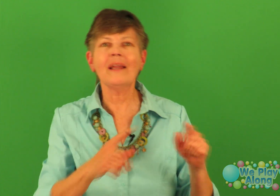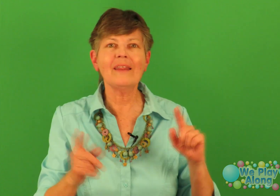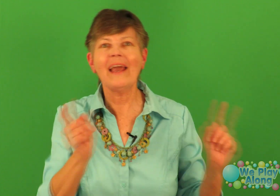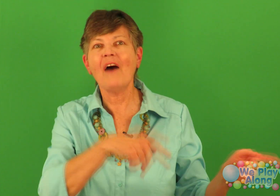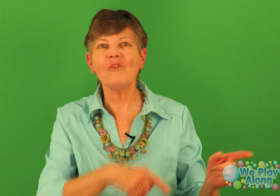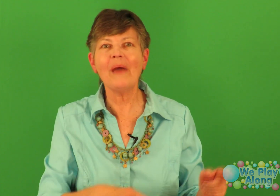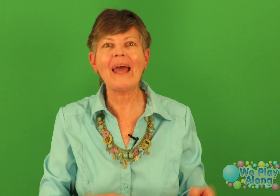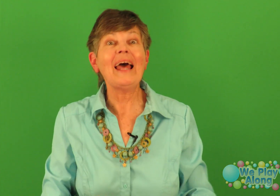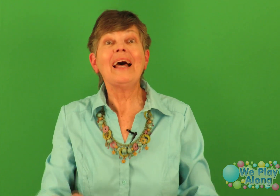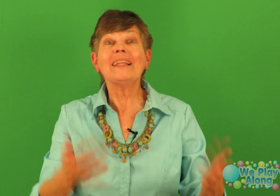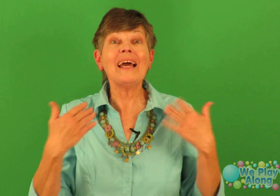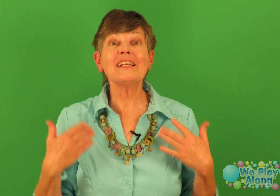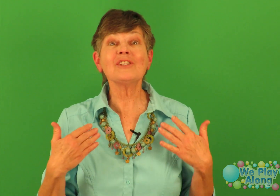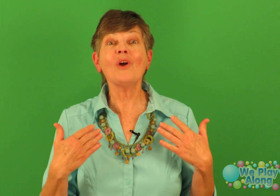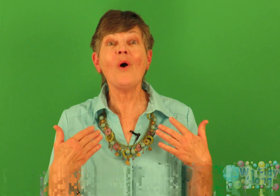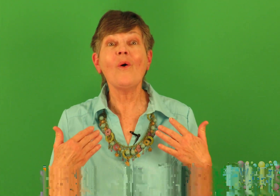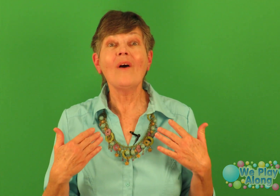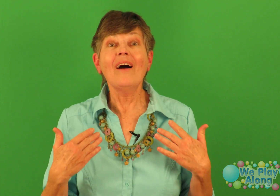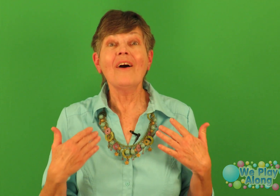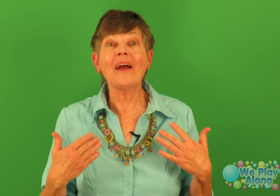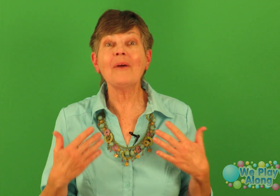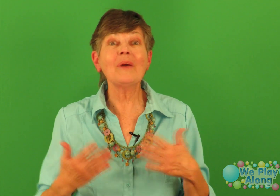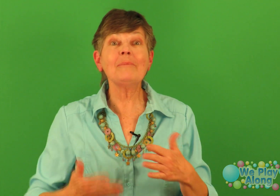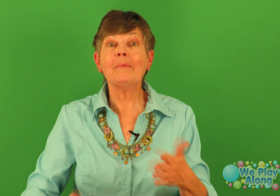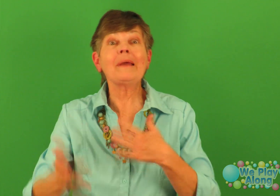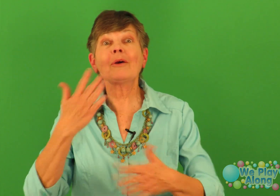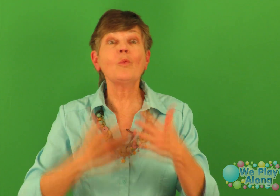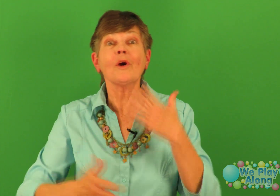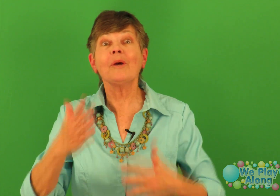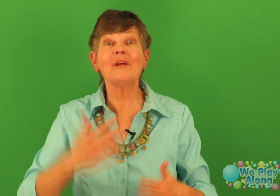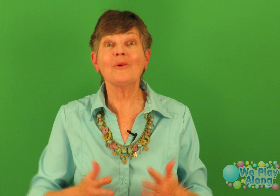end of the alphabet let us know all right week maybe you can work them into